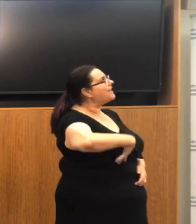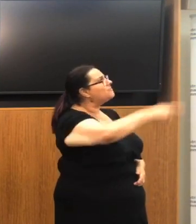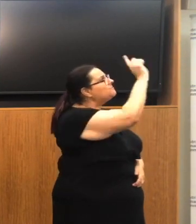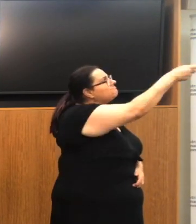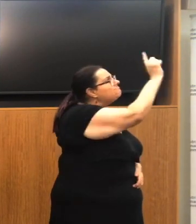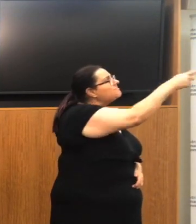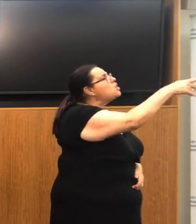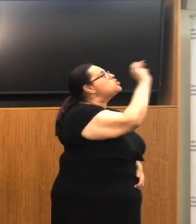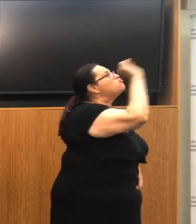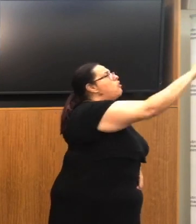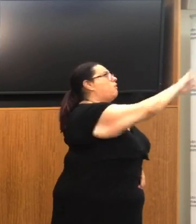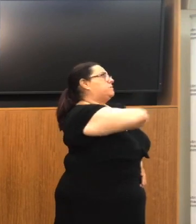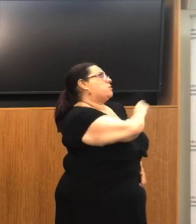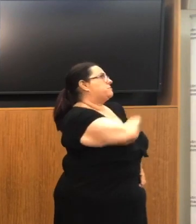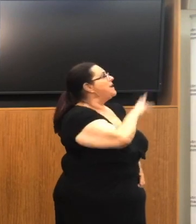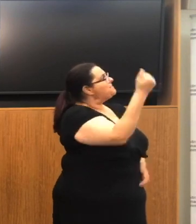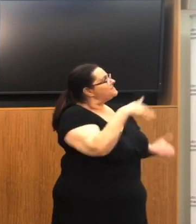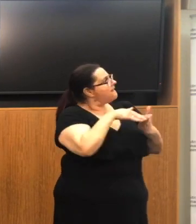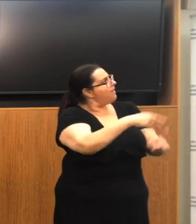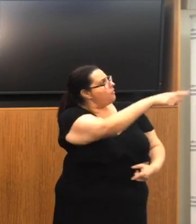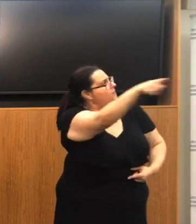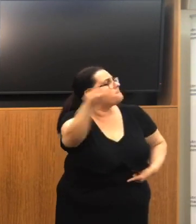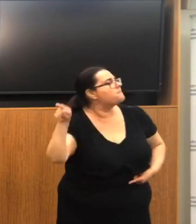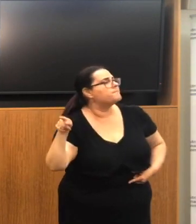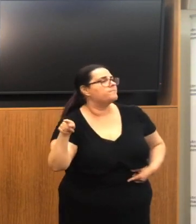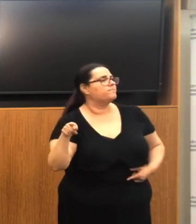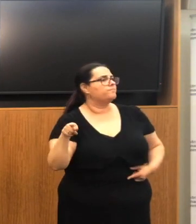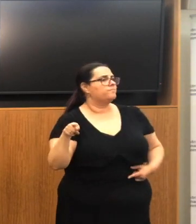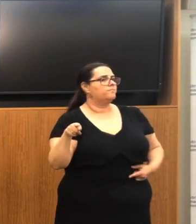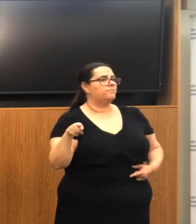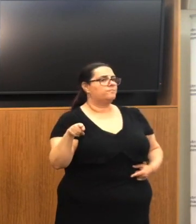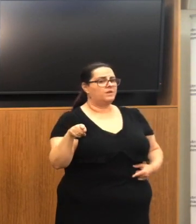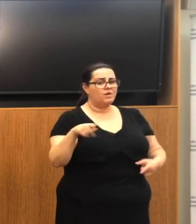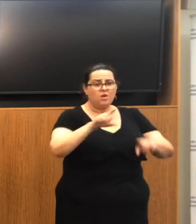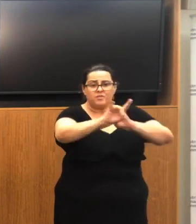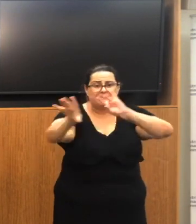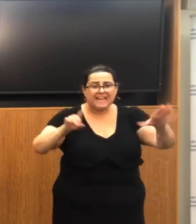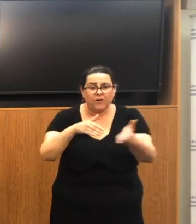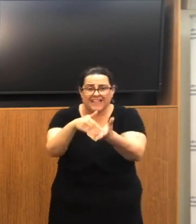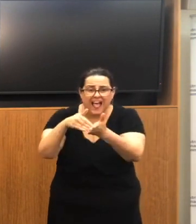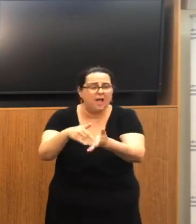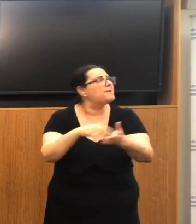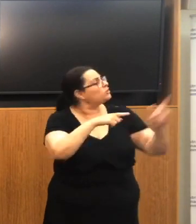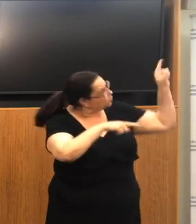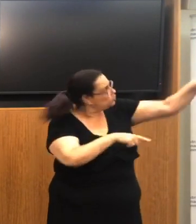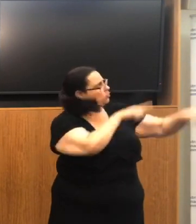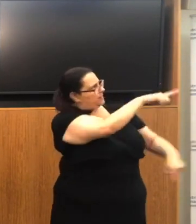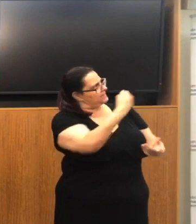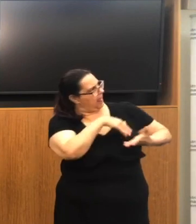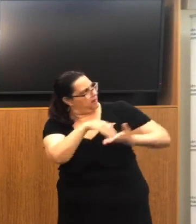responsibility to help the people and not the people to help themselves. Thank you.